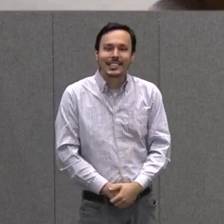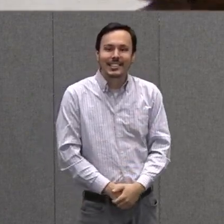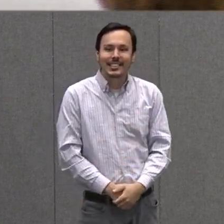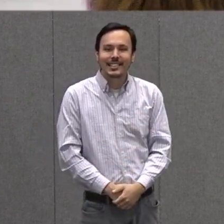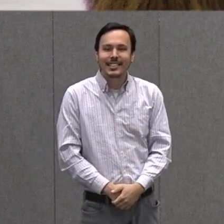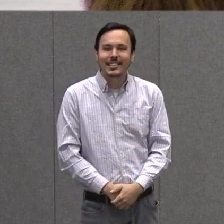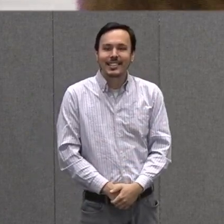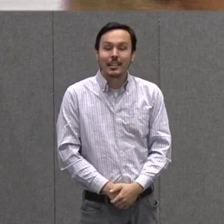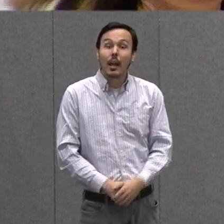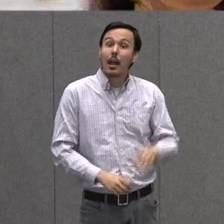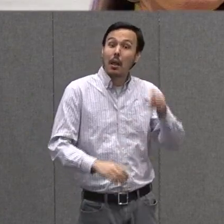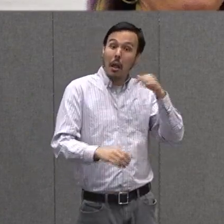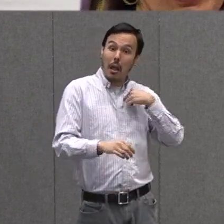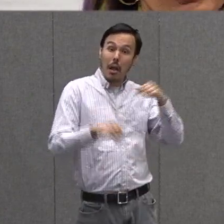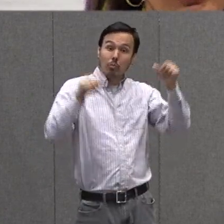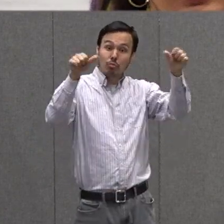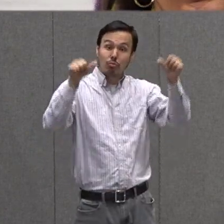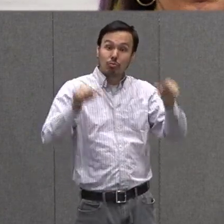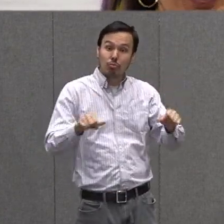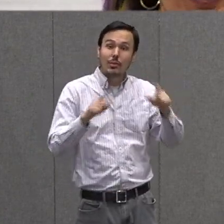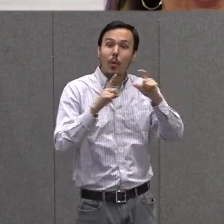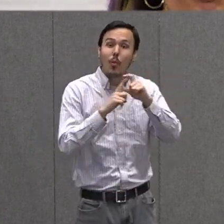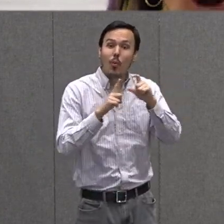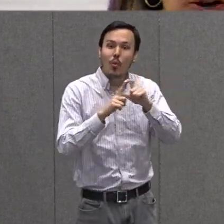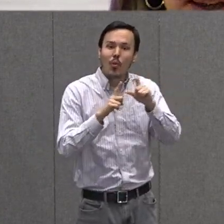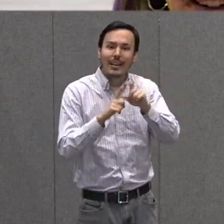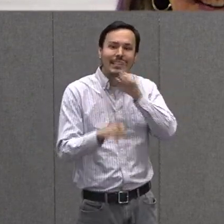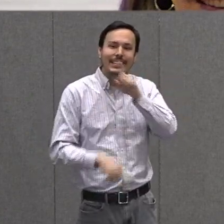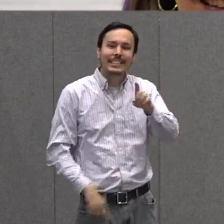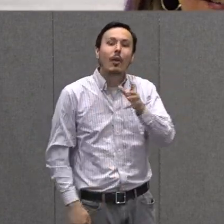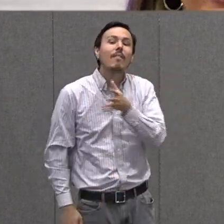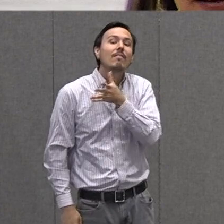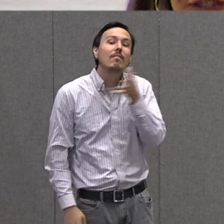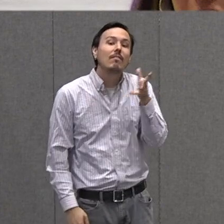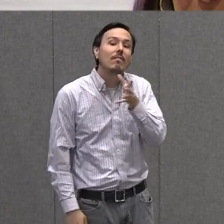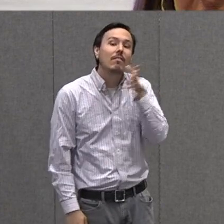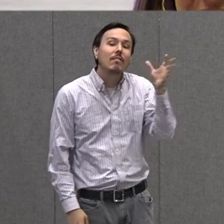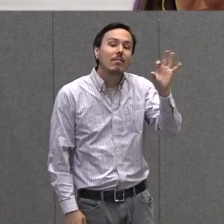The word that I have put with this picture is the word farming. Say farming.